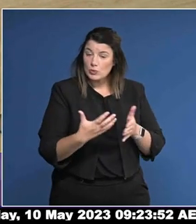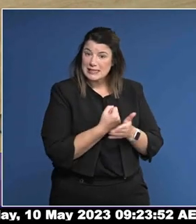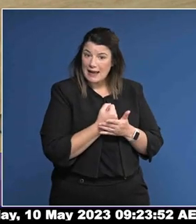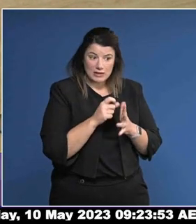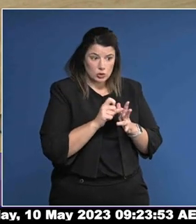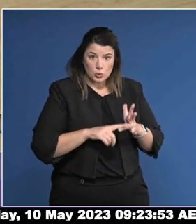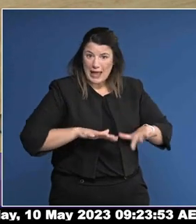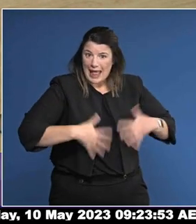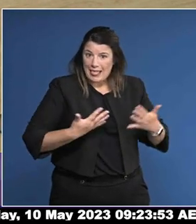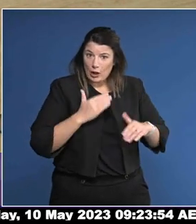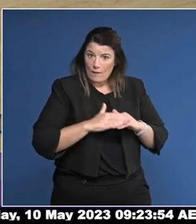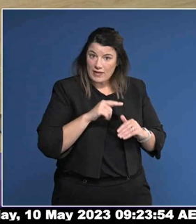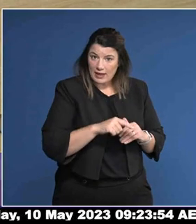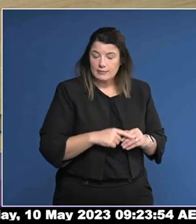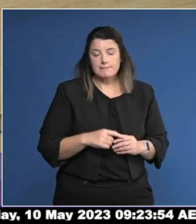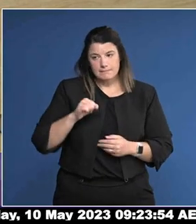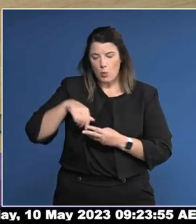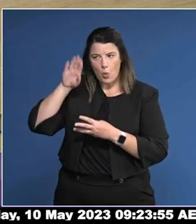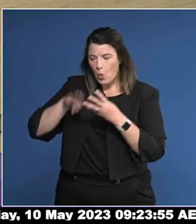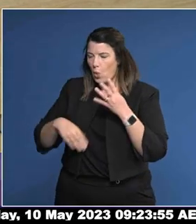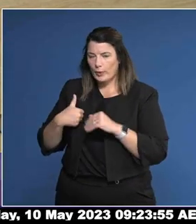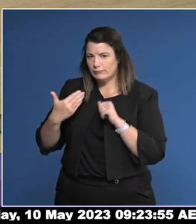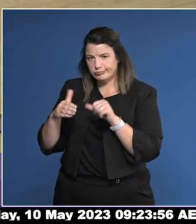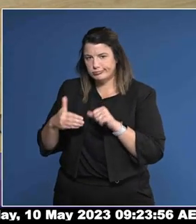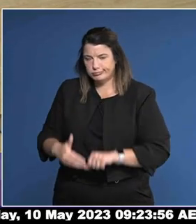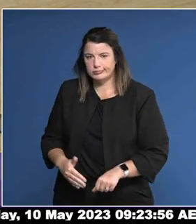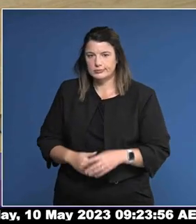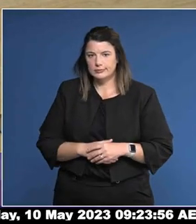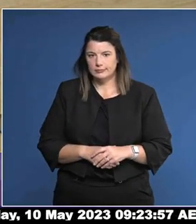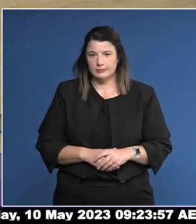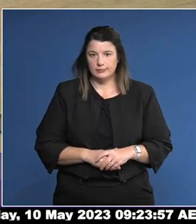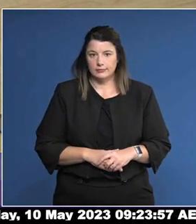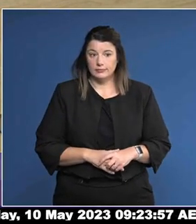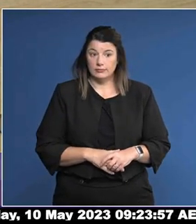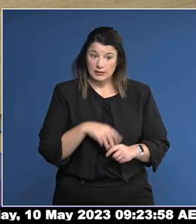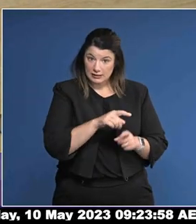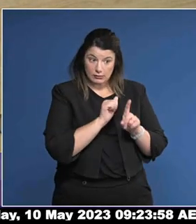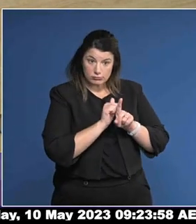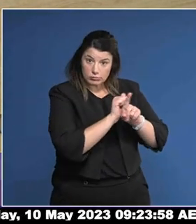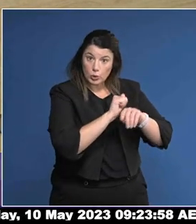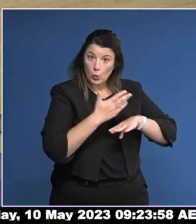All of them, yes. MS EASTMAN: And would that have informed any work Child Safety now does to address unconscious bias?